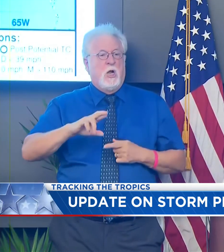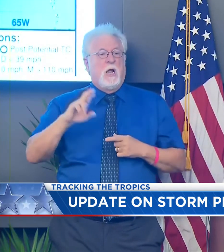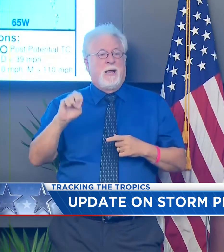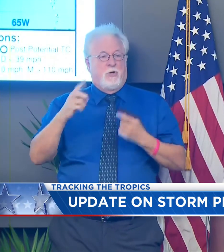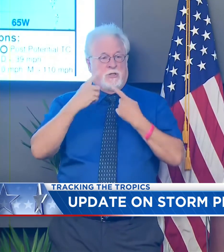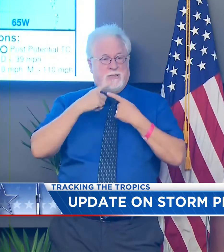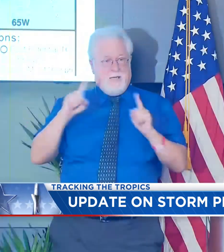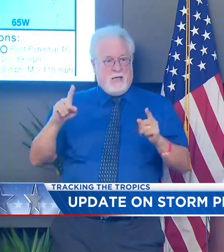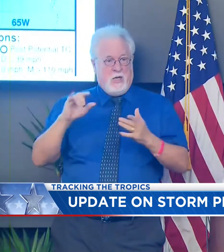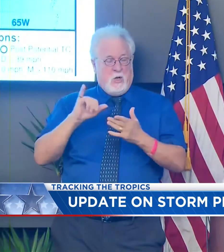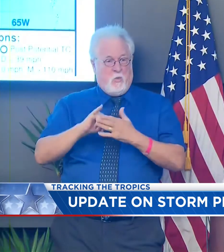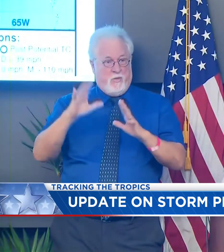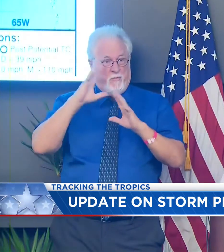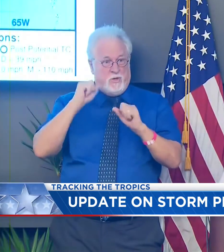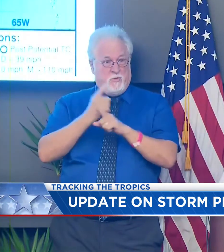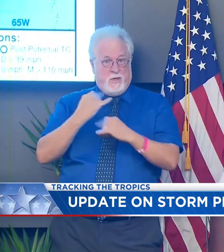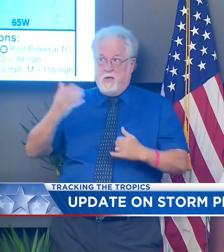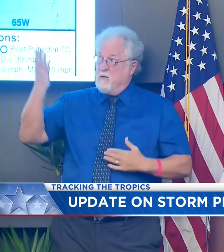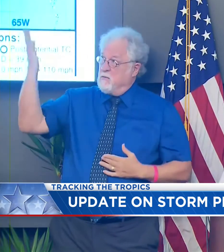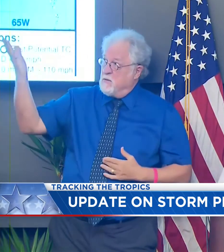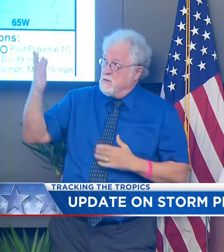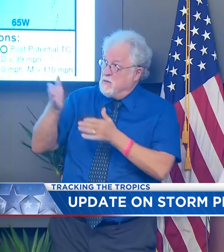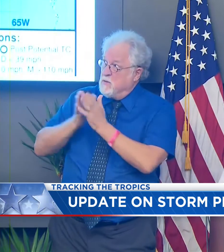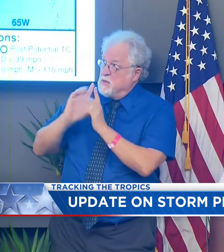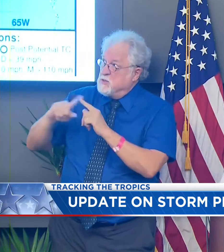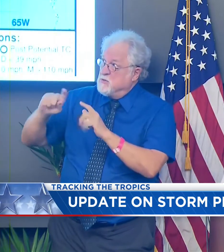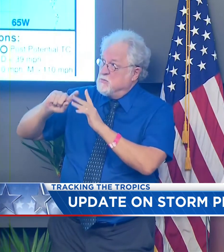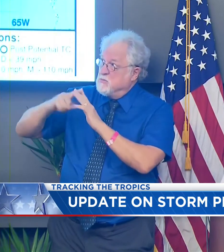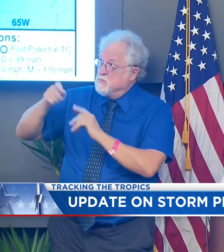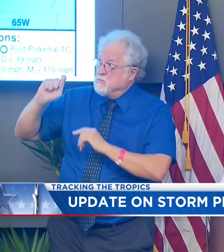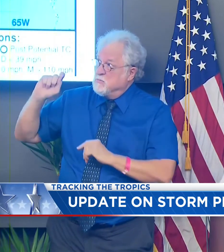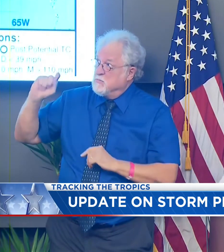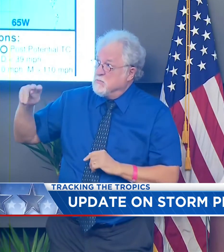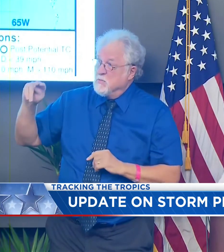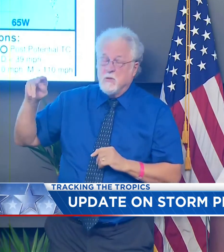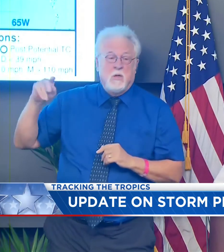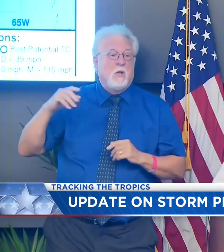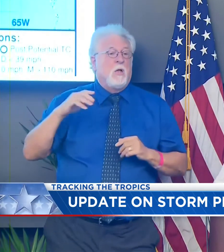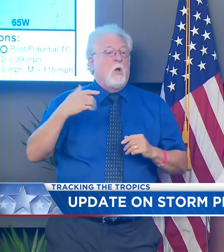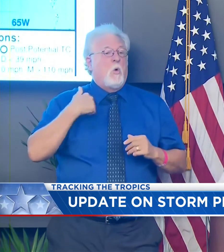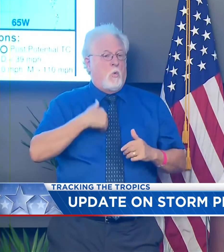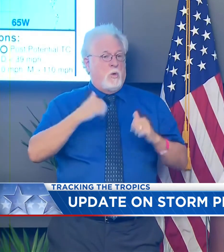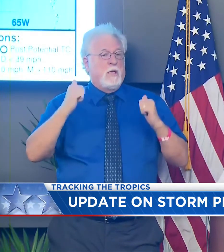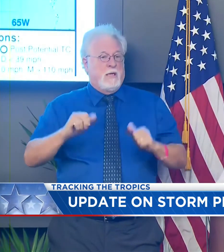CONSULTATION WITH FEMA. WE'VE TALKED ABOUT THE NON-CONGREGANT SHELTERING.